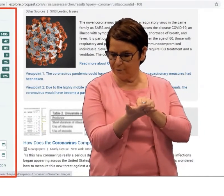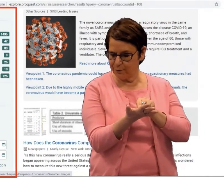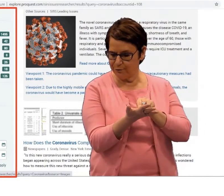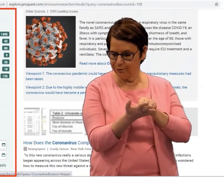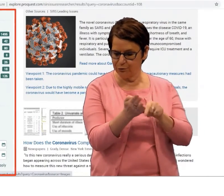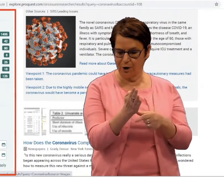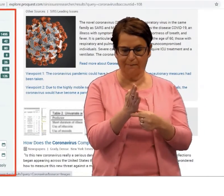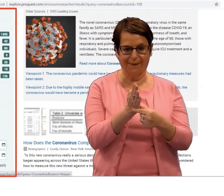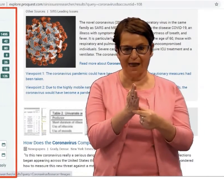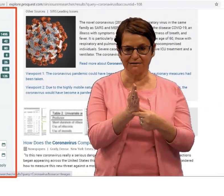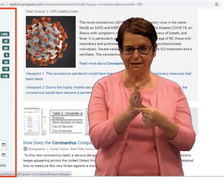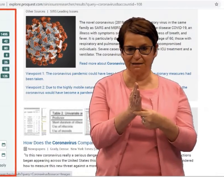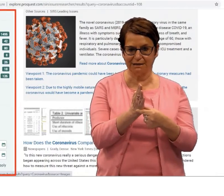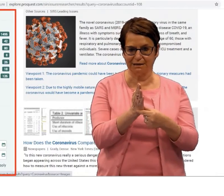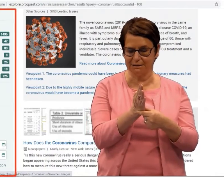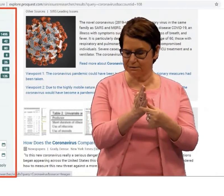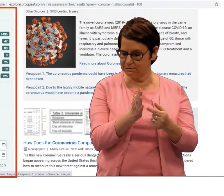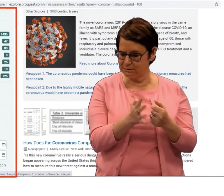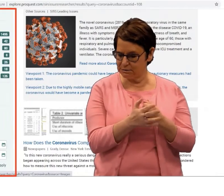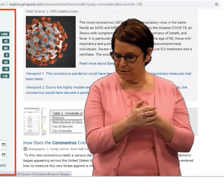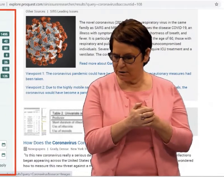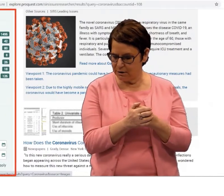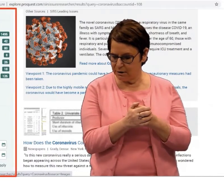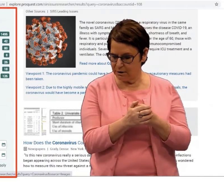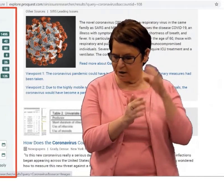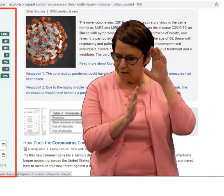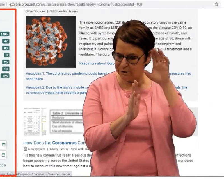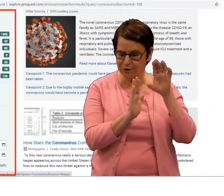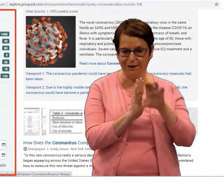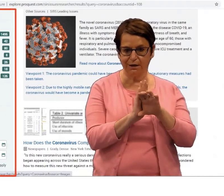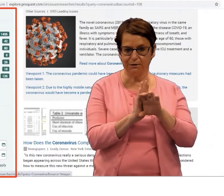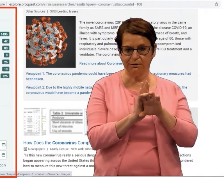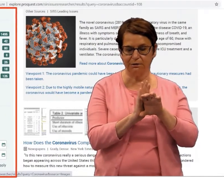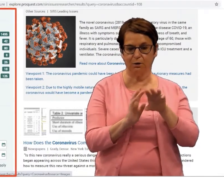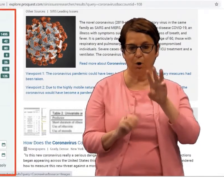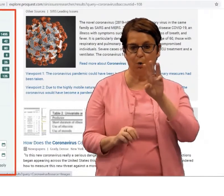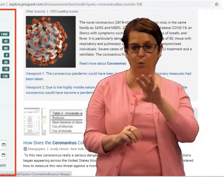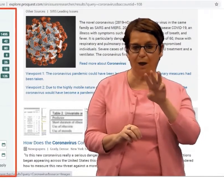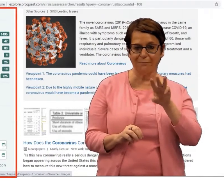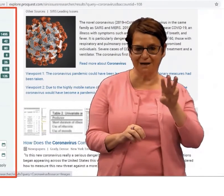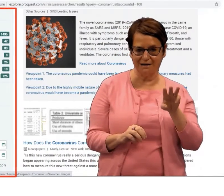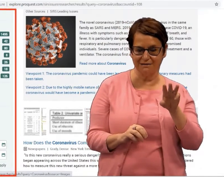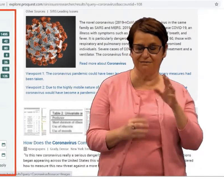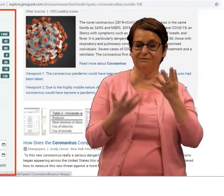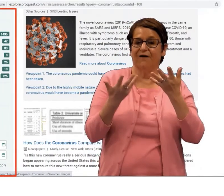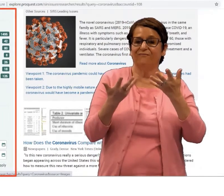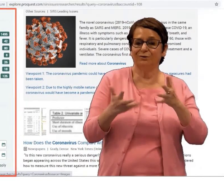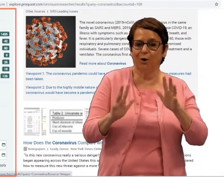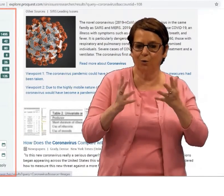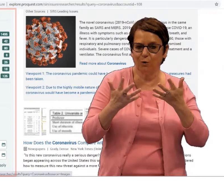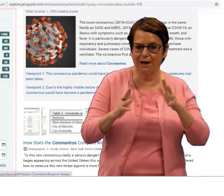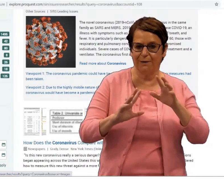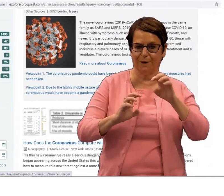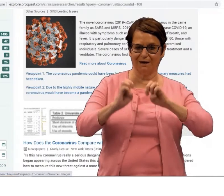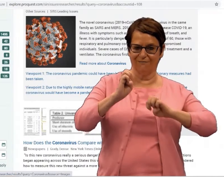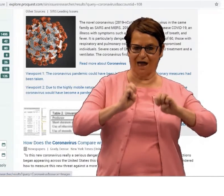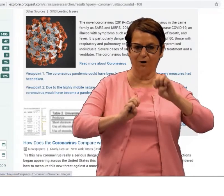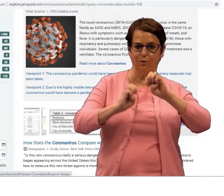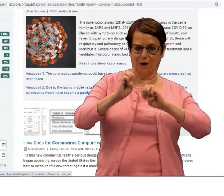newspapers, magazines, pictures, websites.